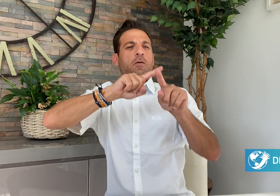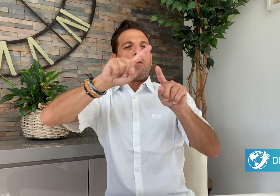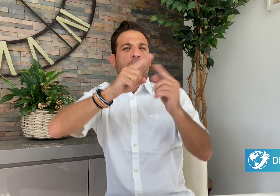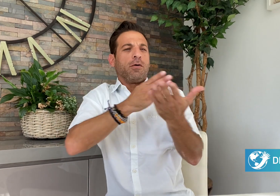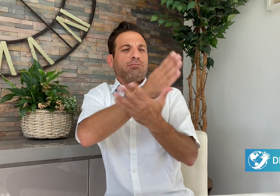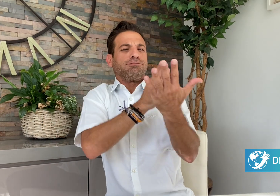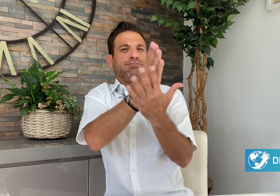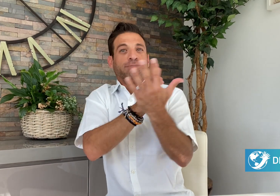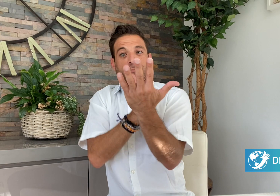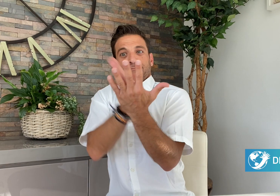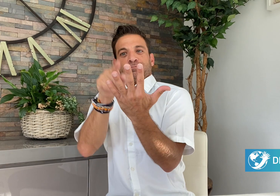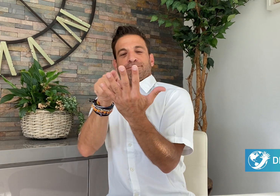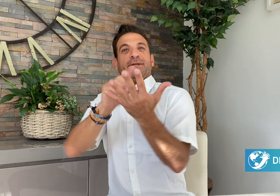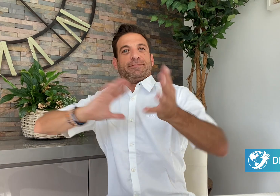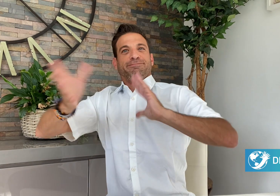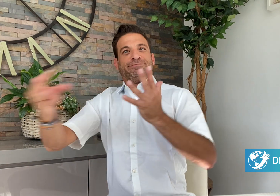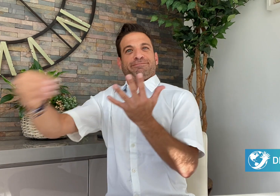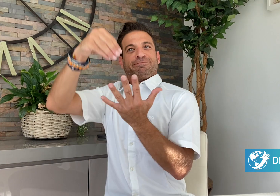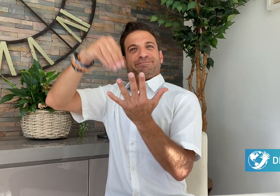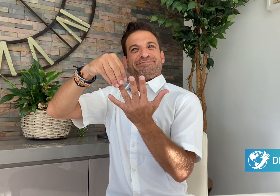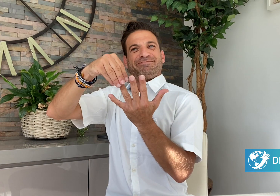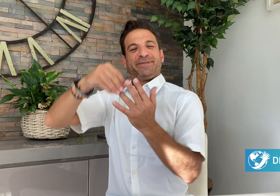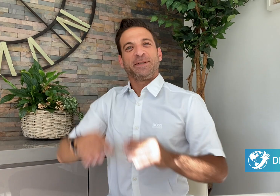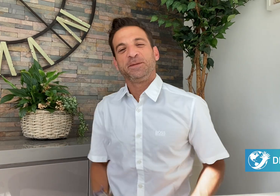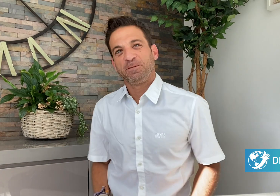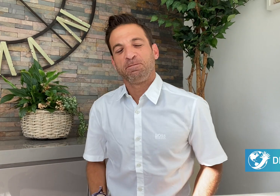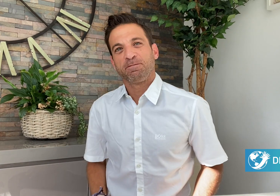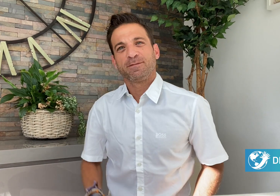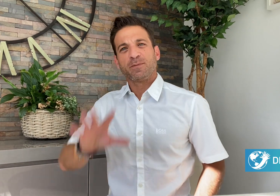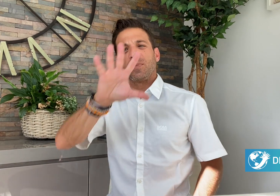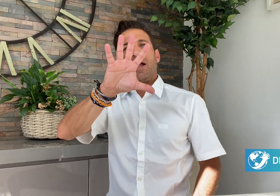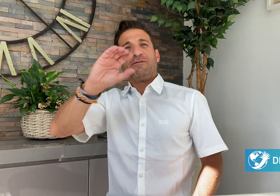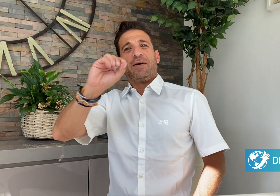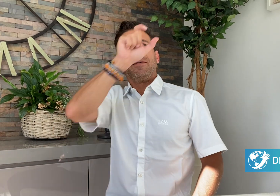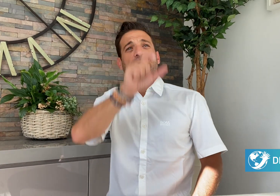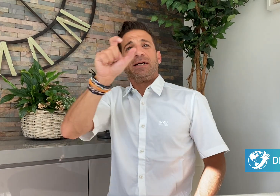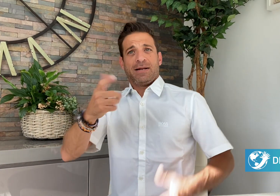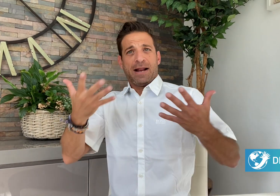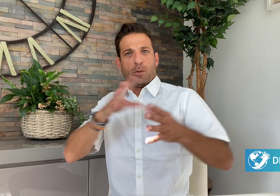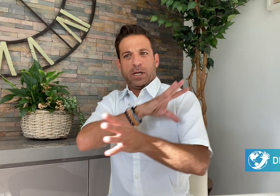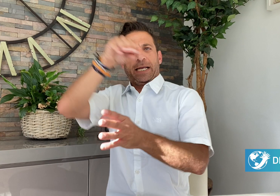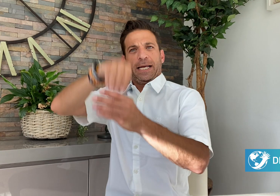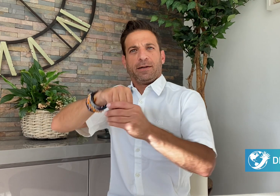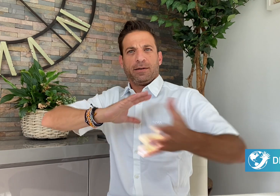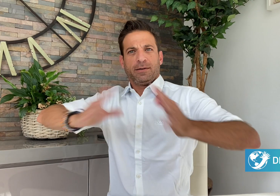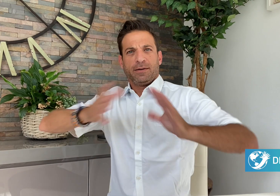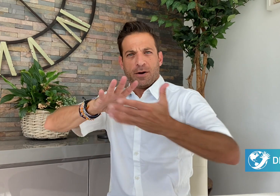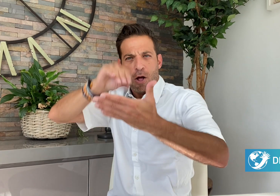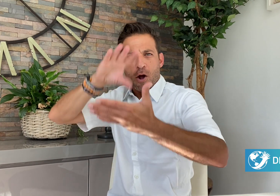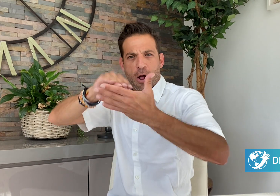in sign language training. Previous lifeguards who already completed